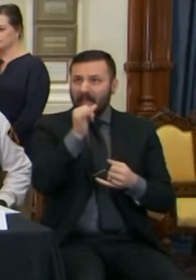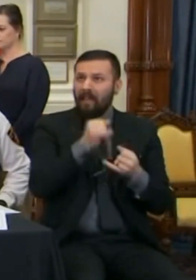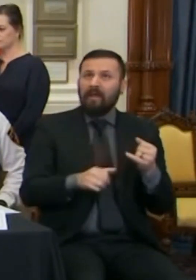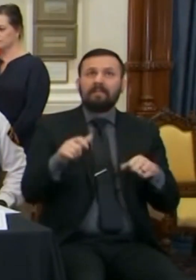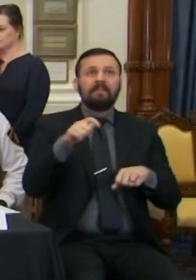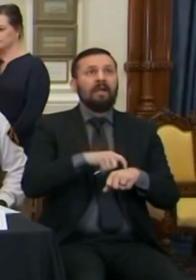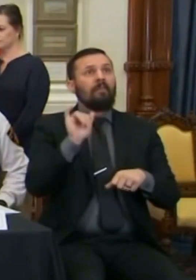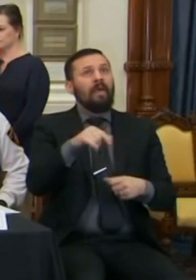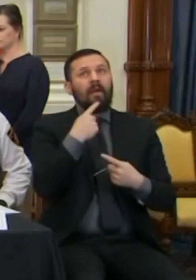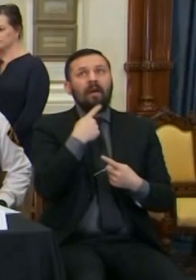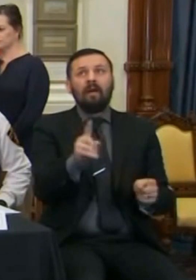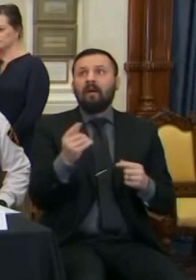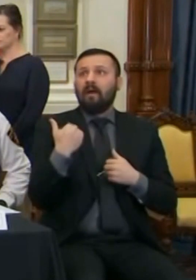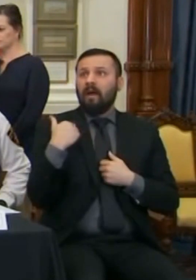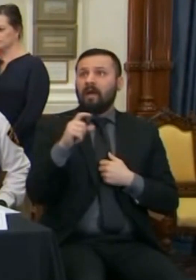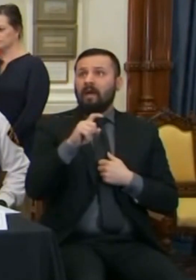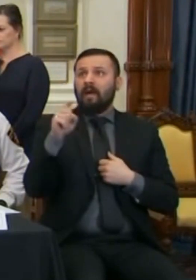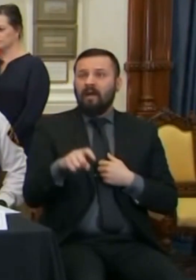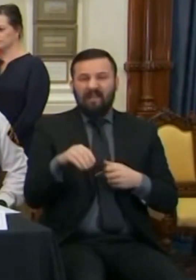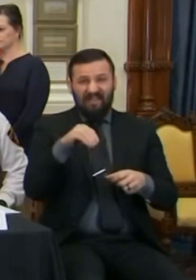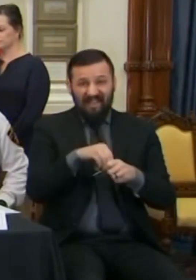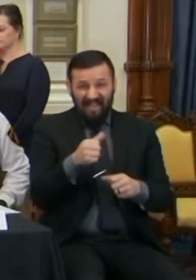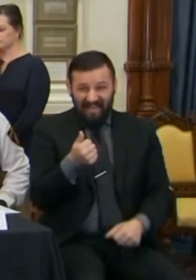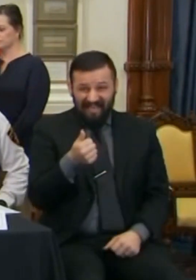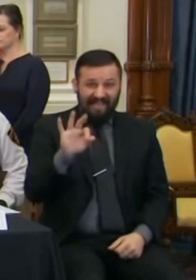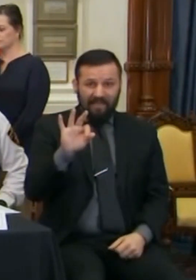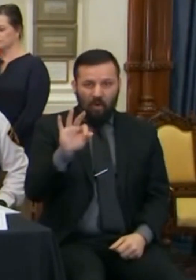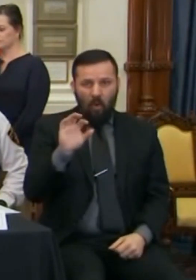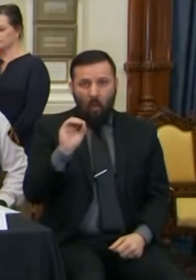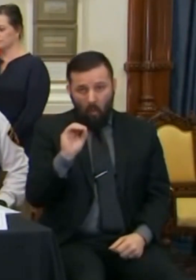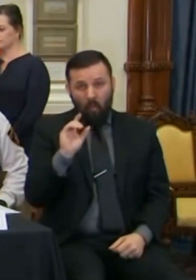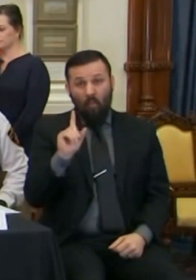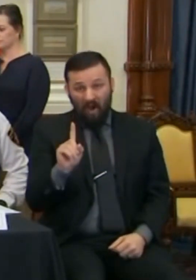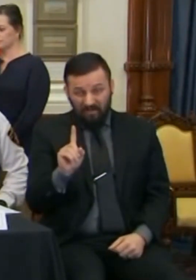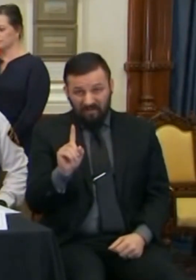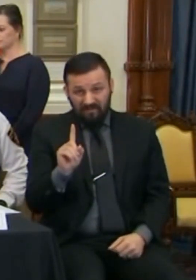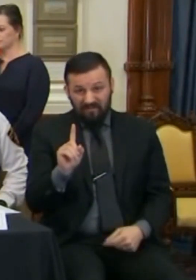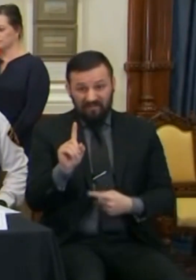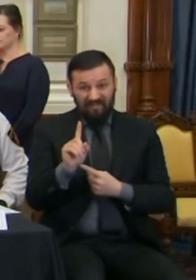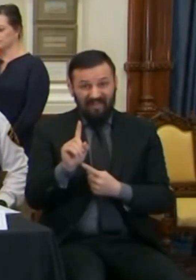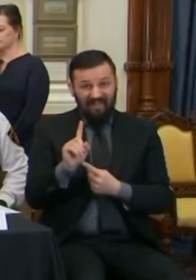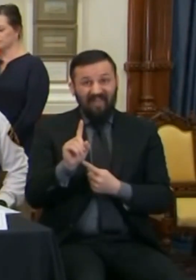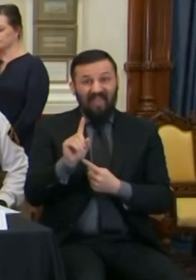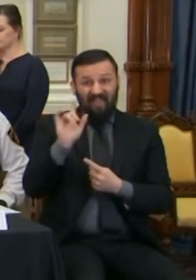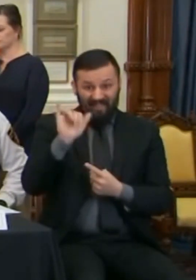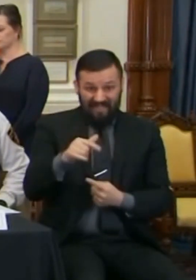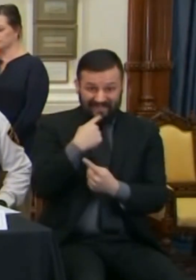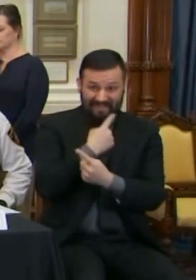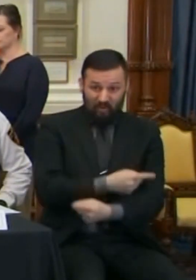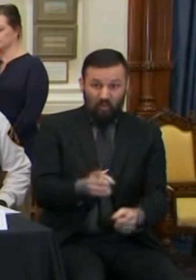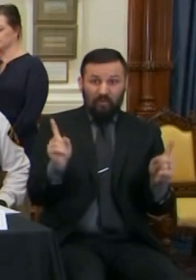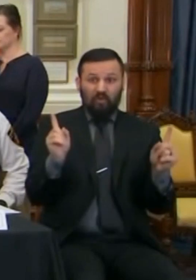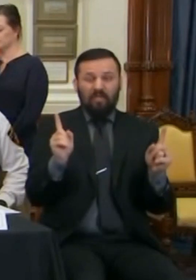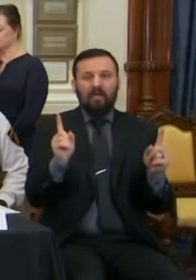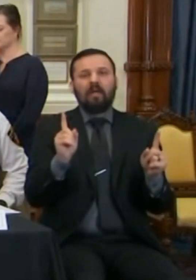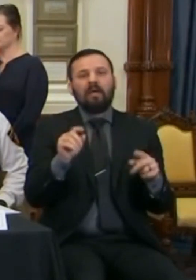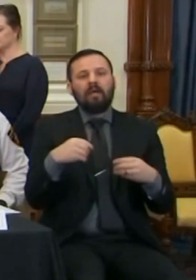the state of Texas was 1901 this public health disaster declaration gives state